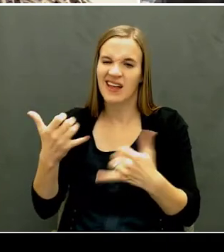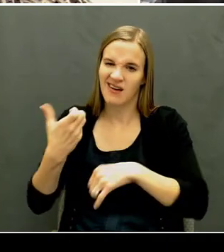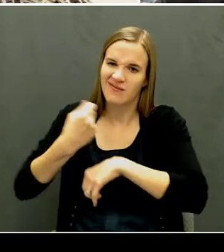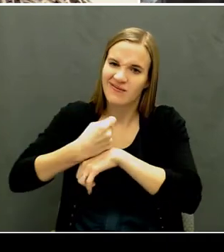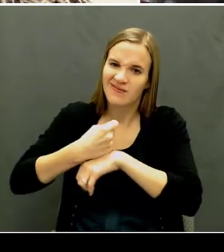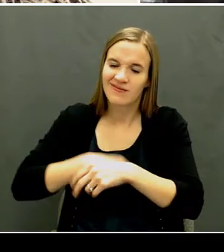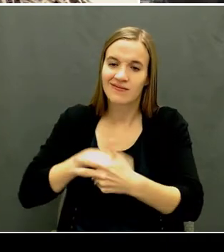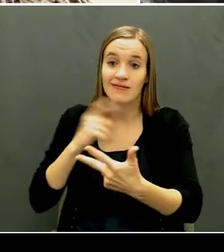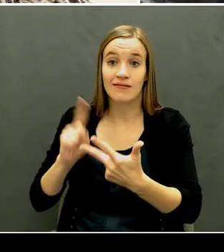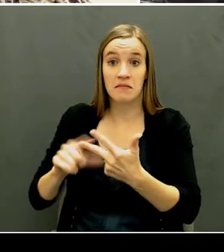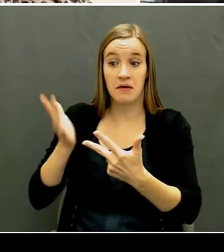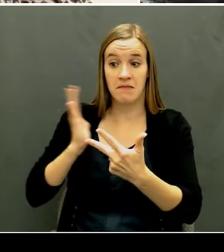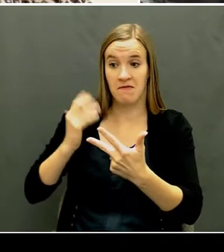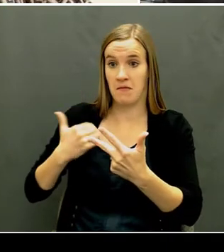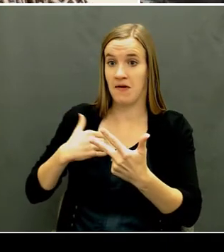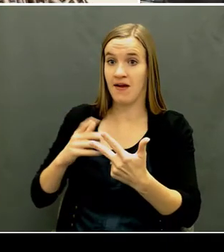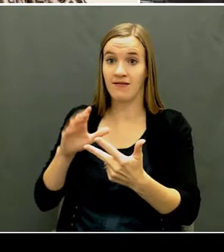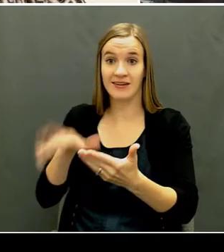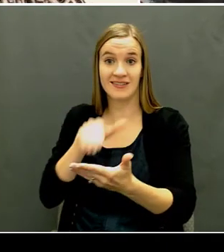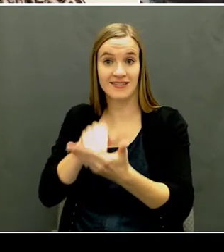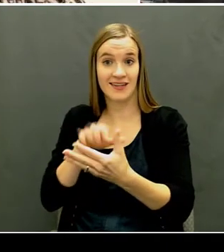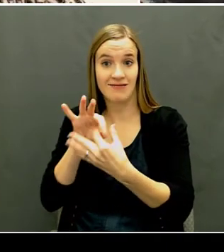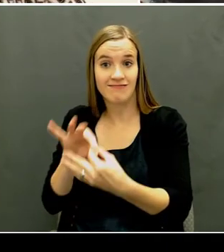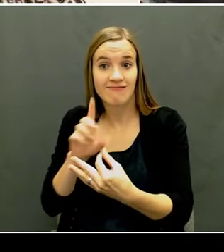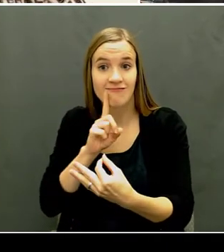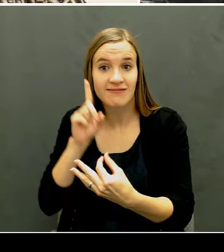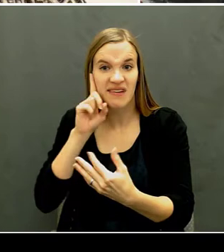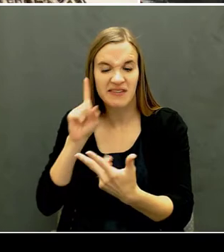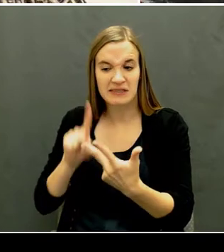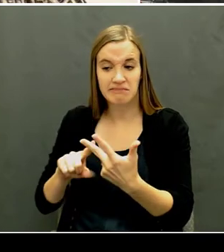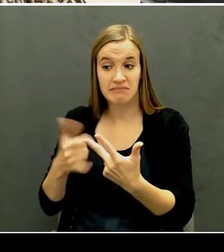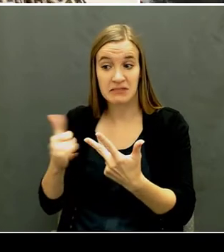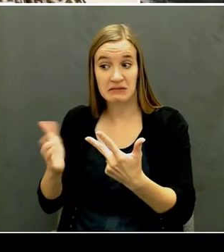there or not. All three of those entities got some federal money back in those days.